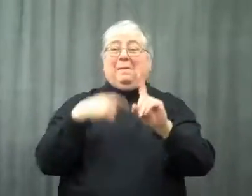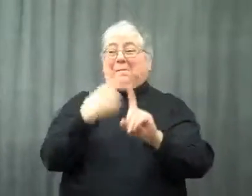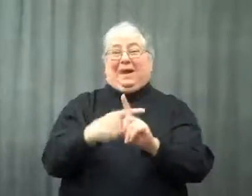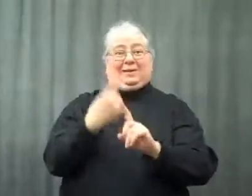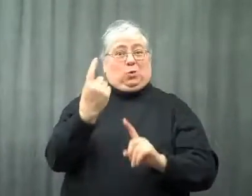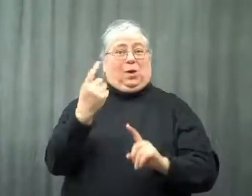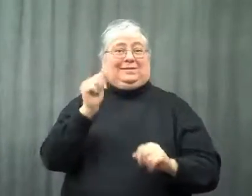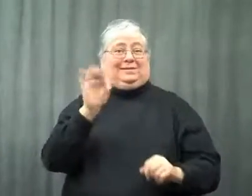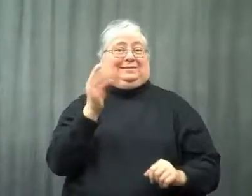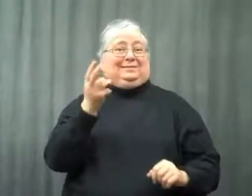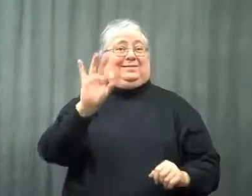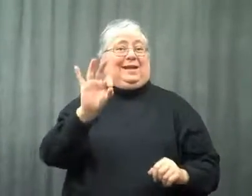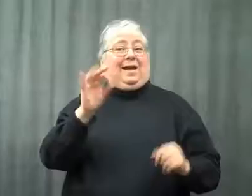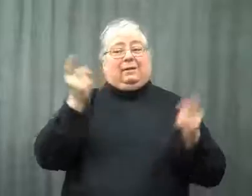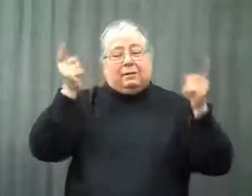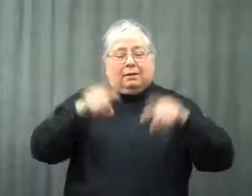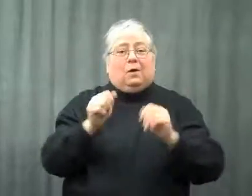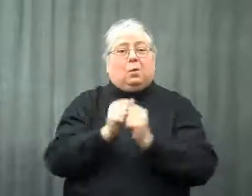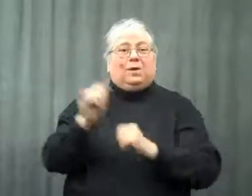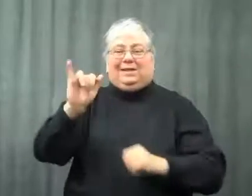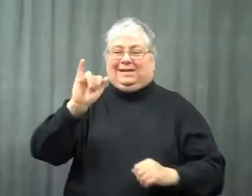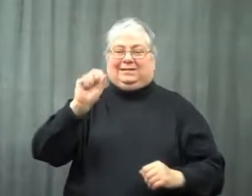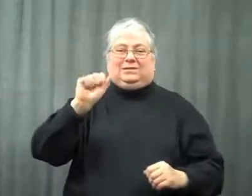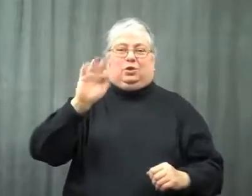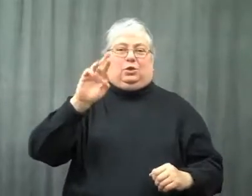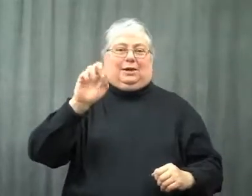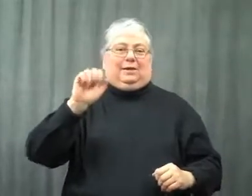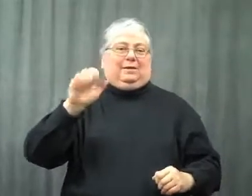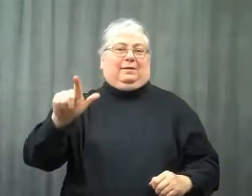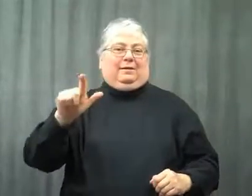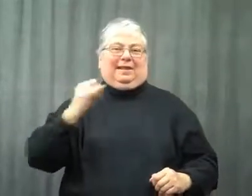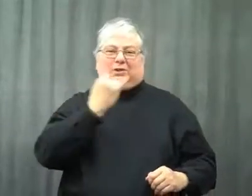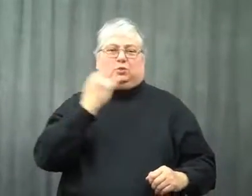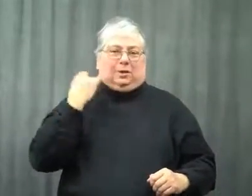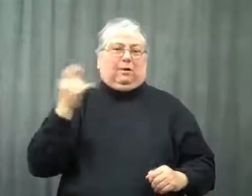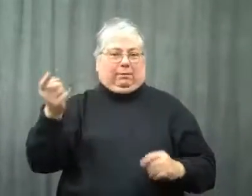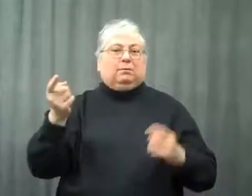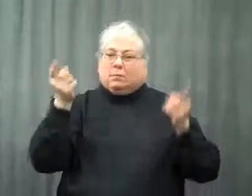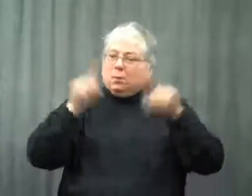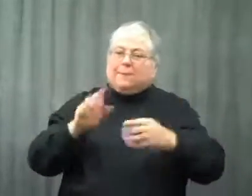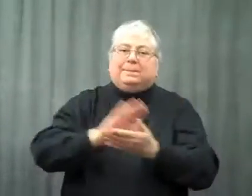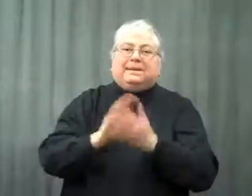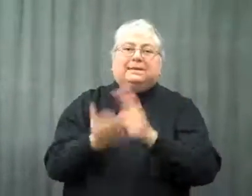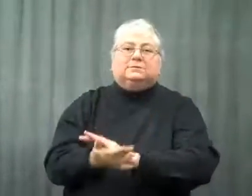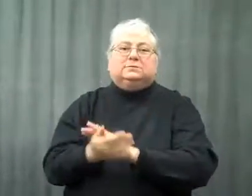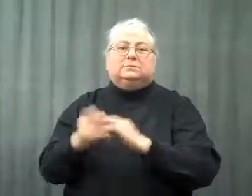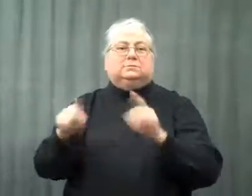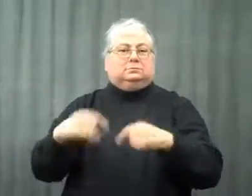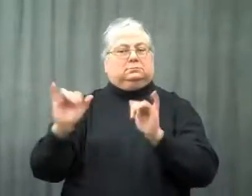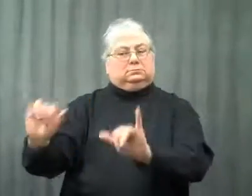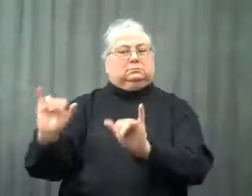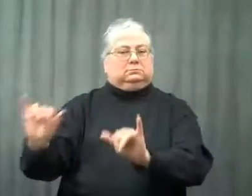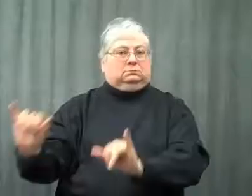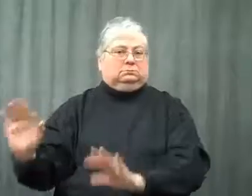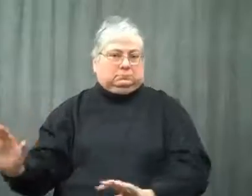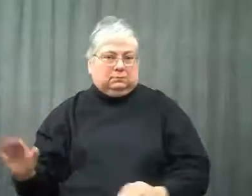One in particular was a 1979 peace treaty with Israel.